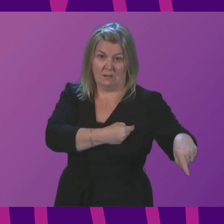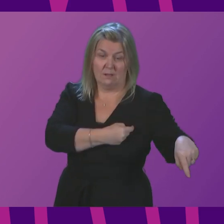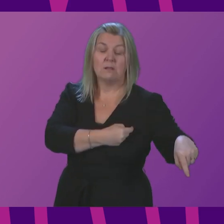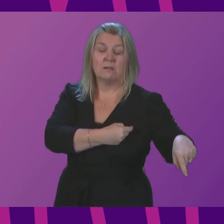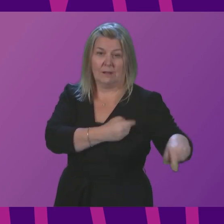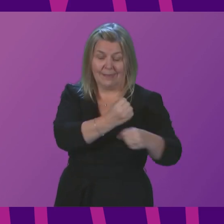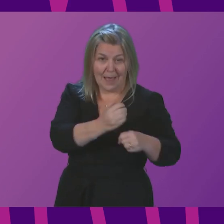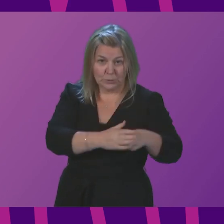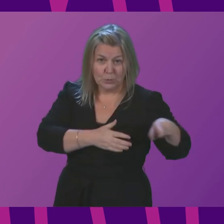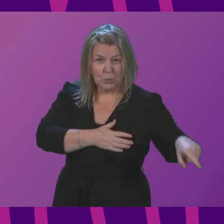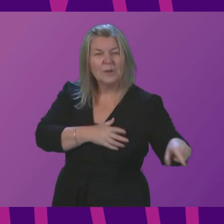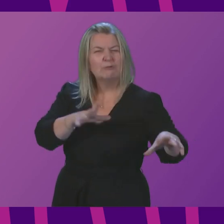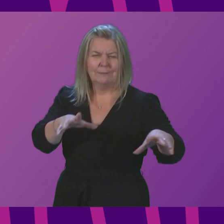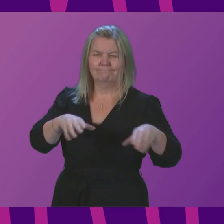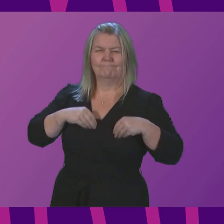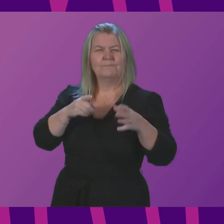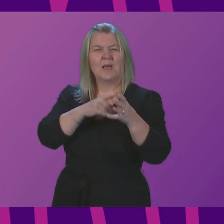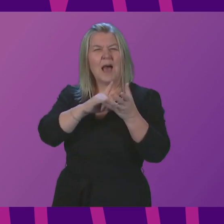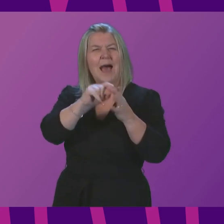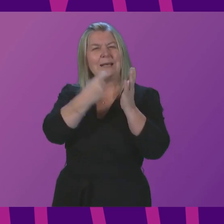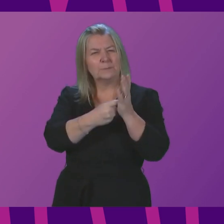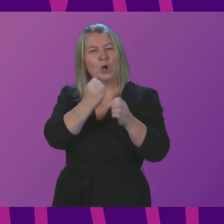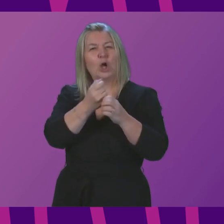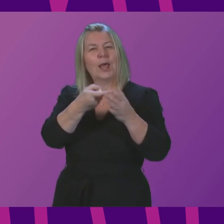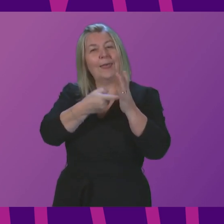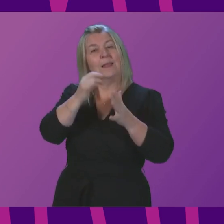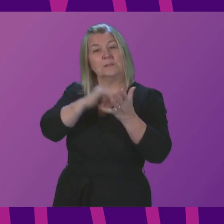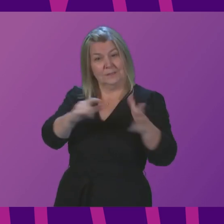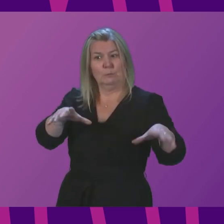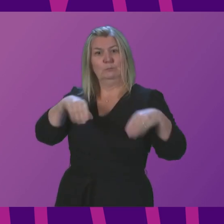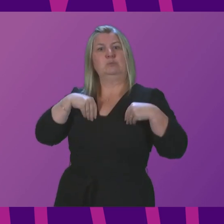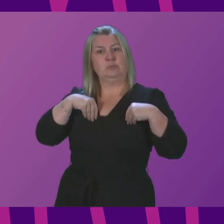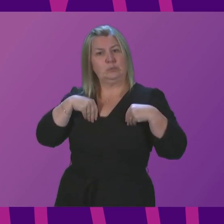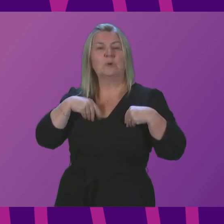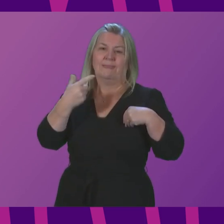water and the environment. After raising that in the chamber last week, I was contacted